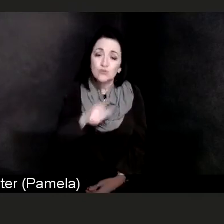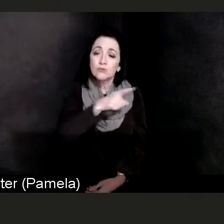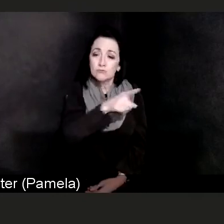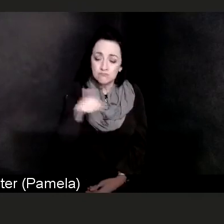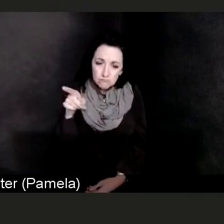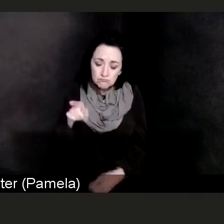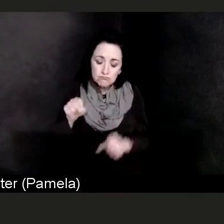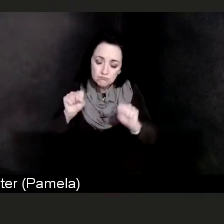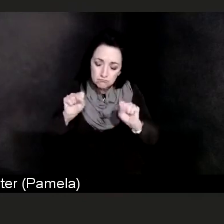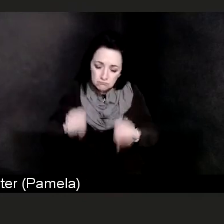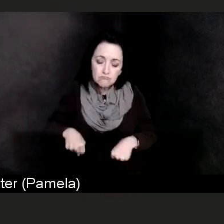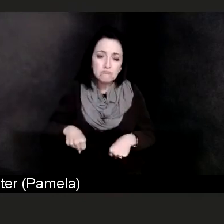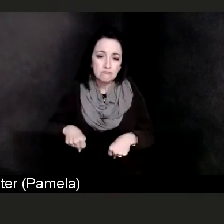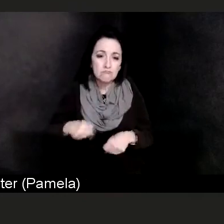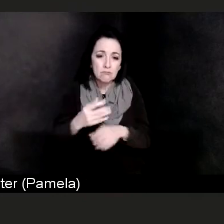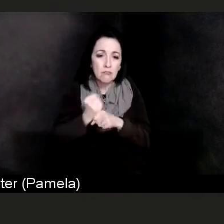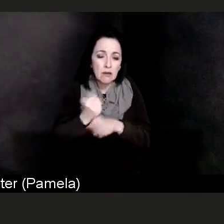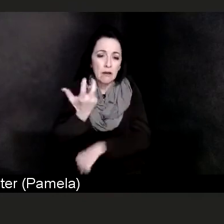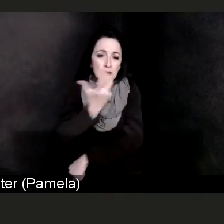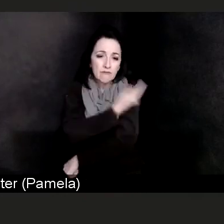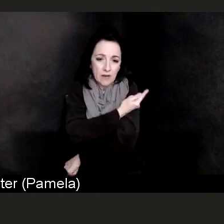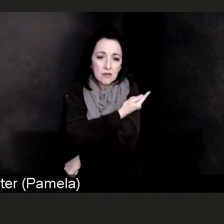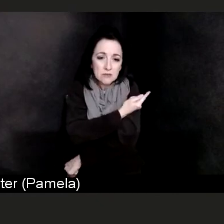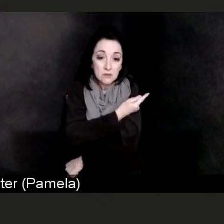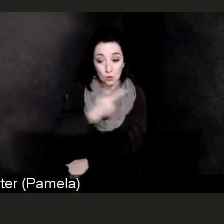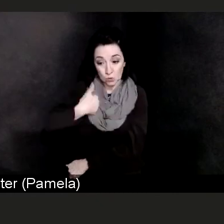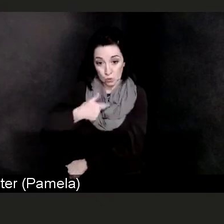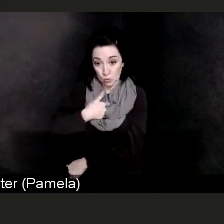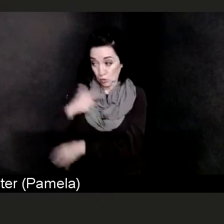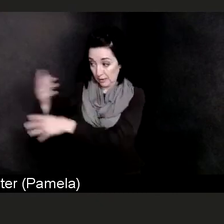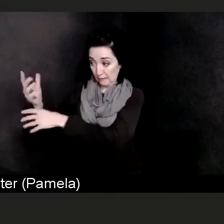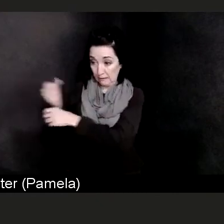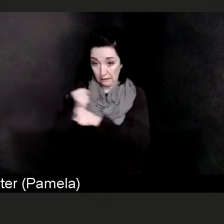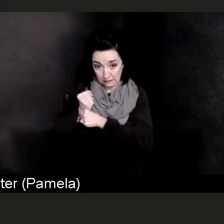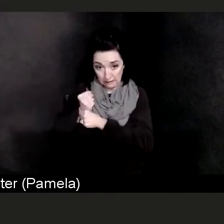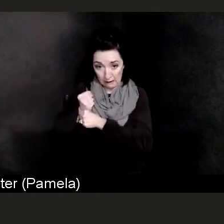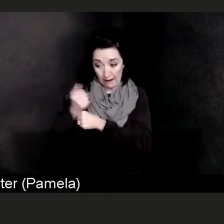as soon as we get that allocation from the State.